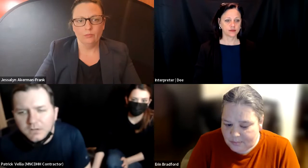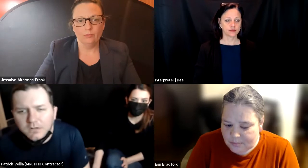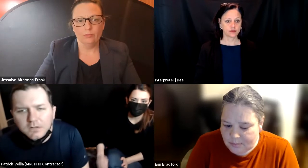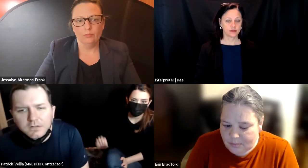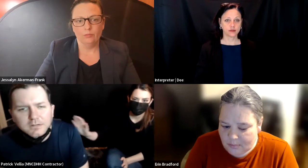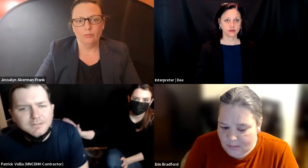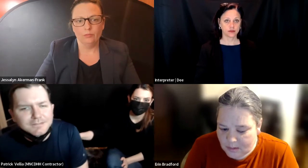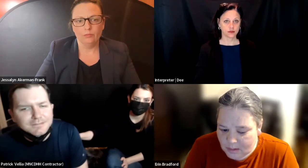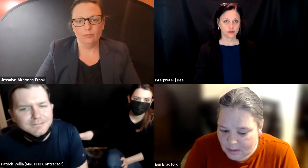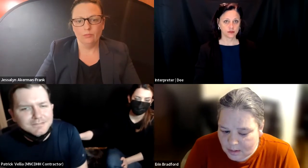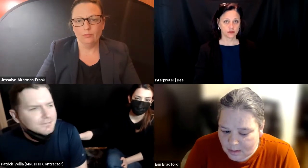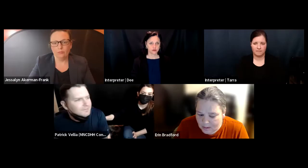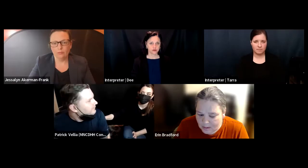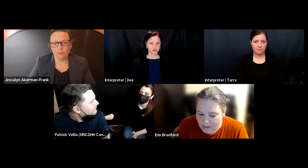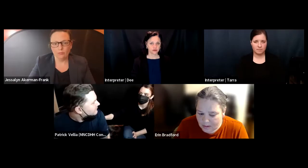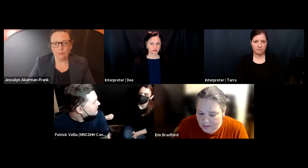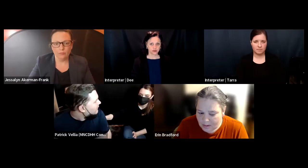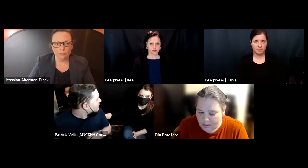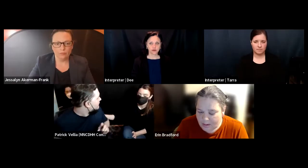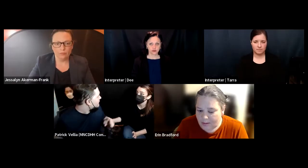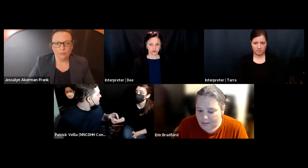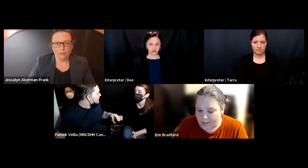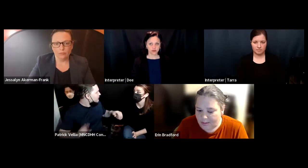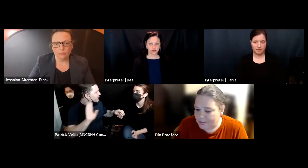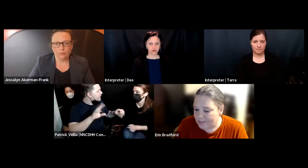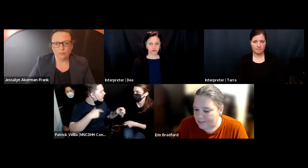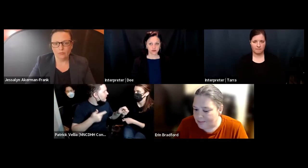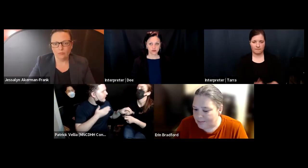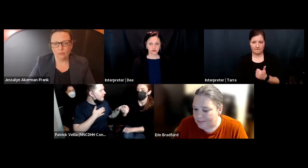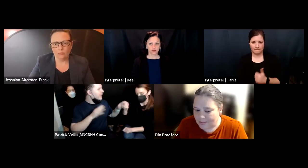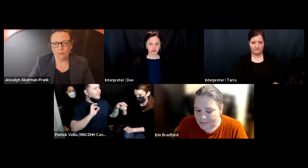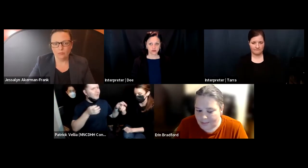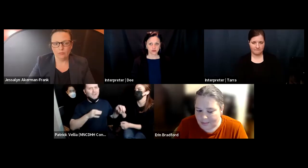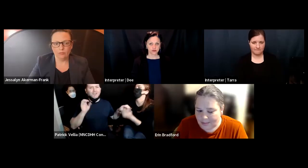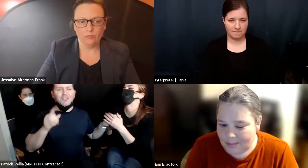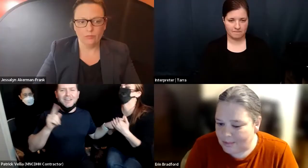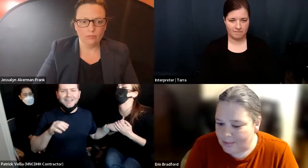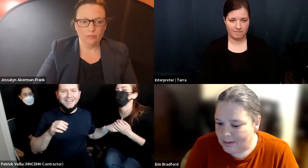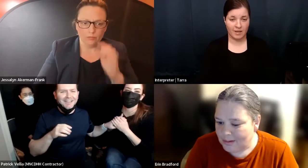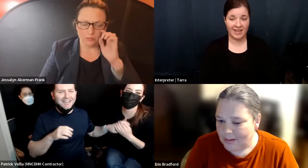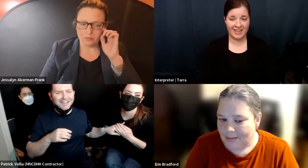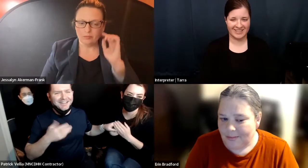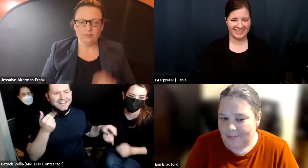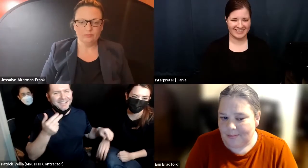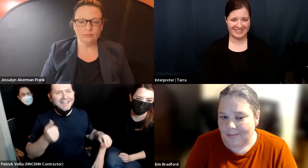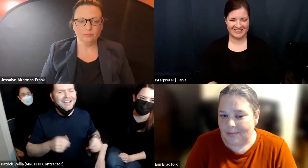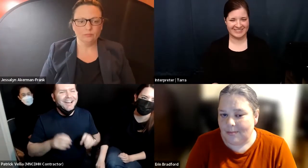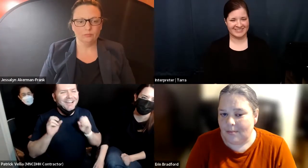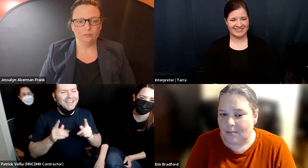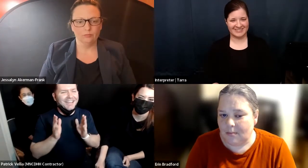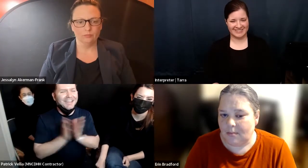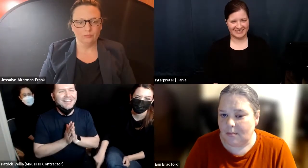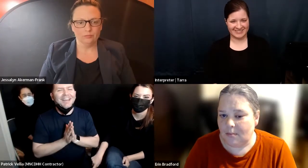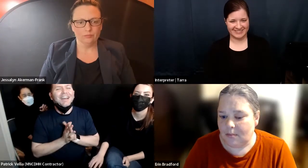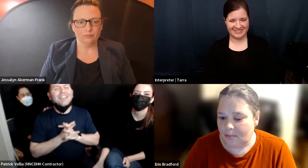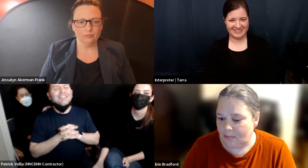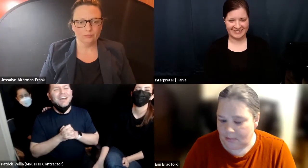Just a moment, please.